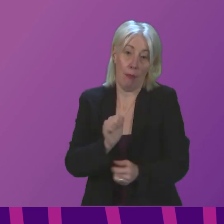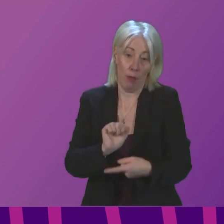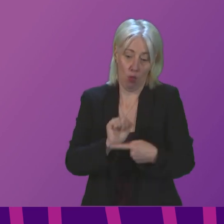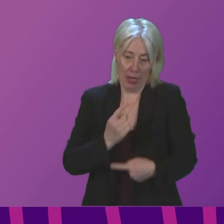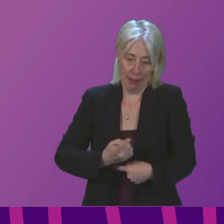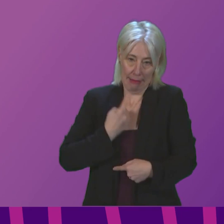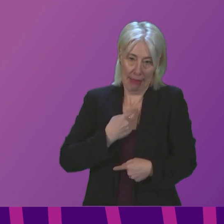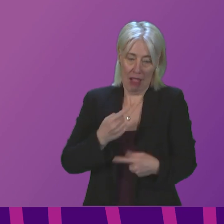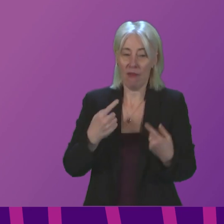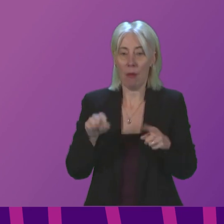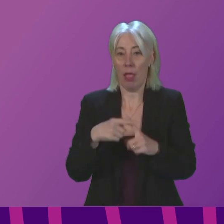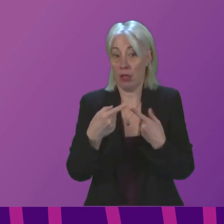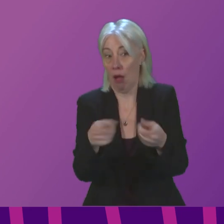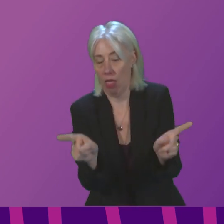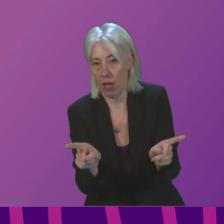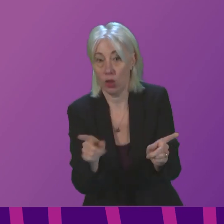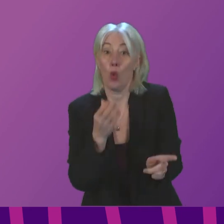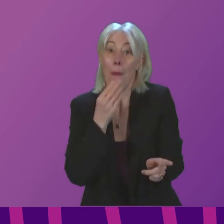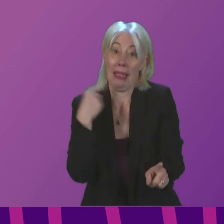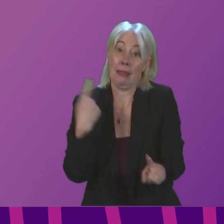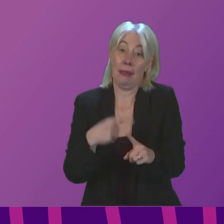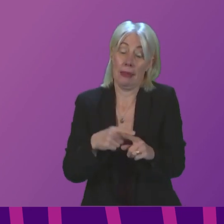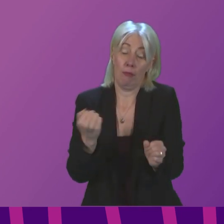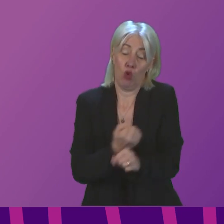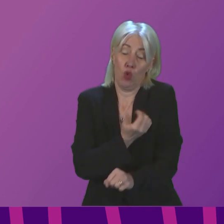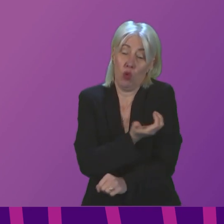them and others—please do it without delay.